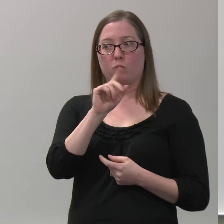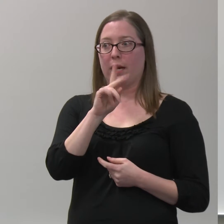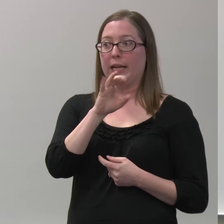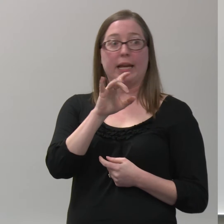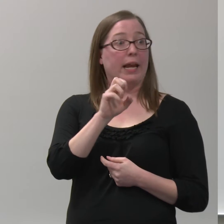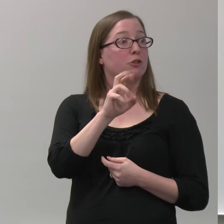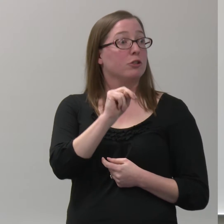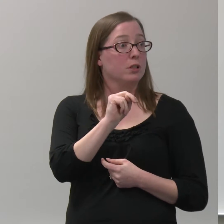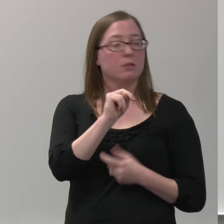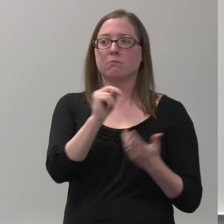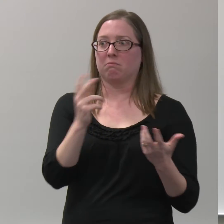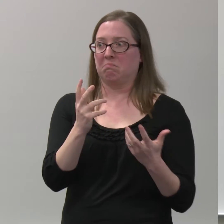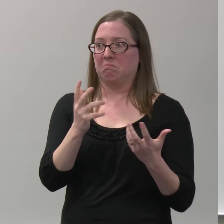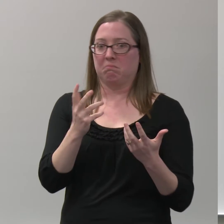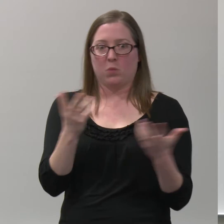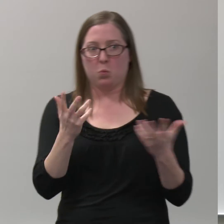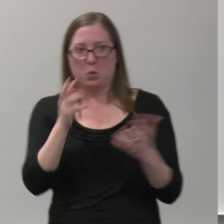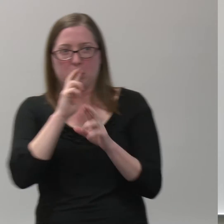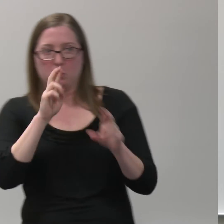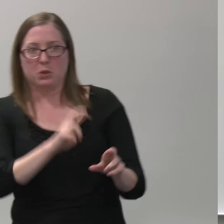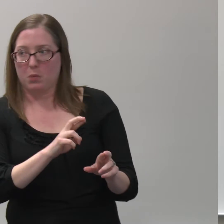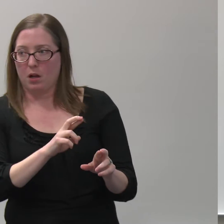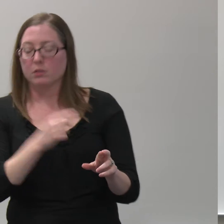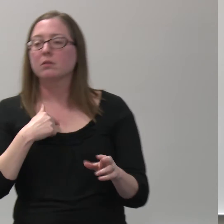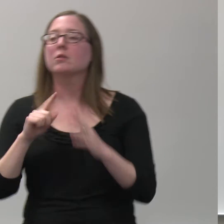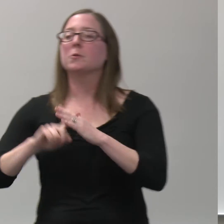and so I started a study using these--